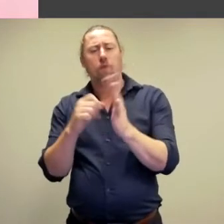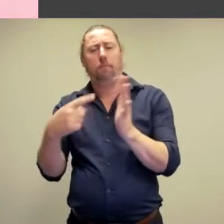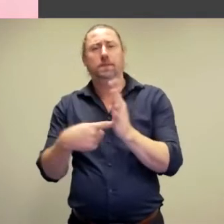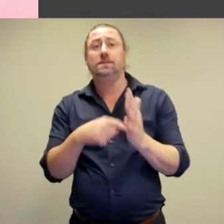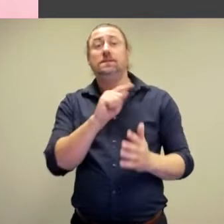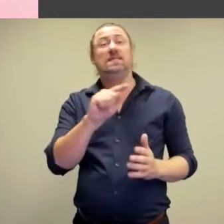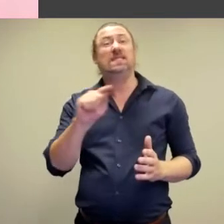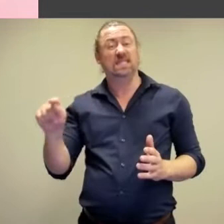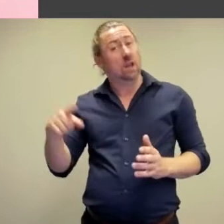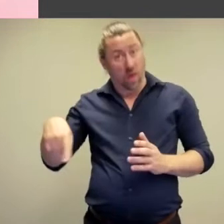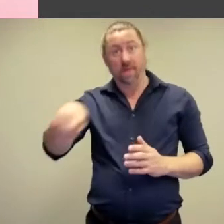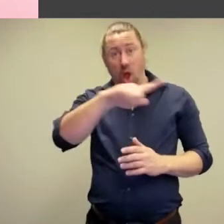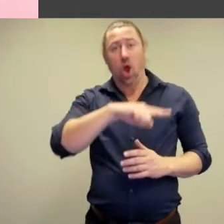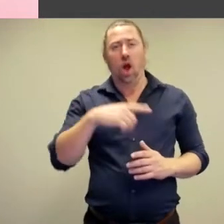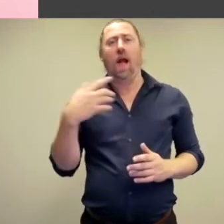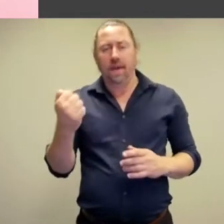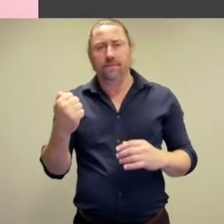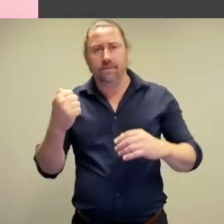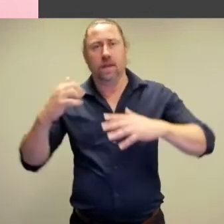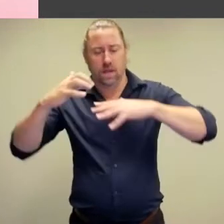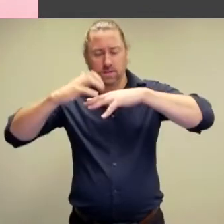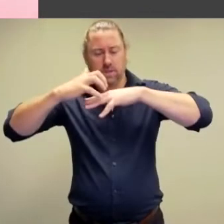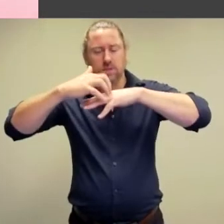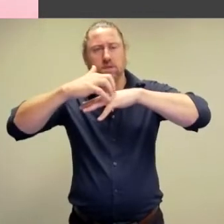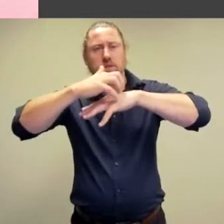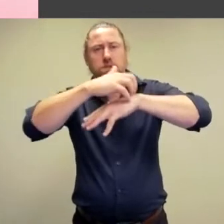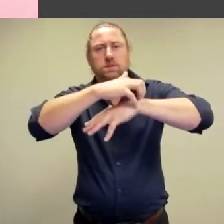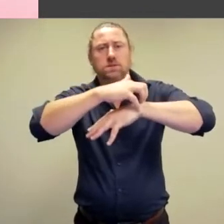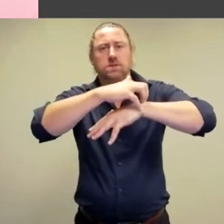objects have surfaces that are